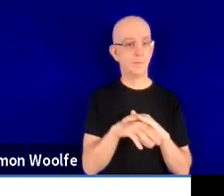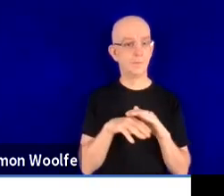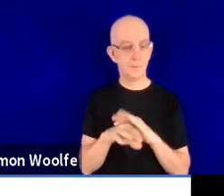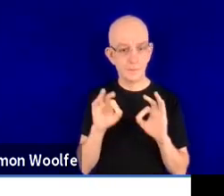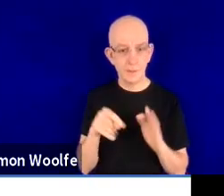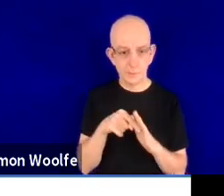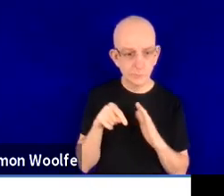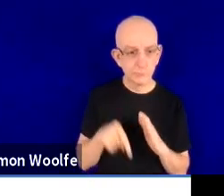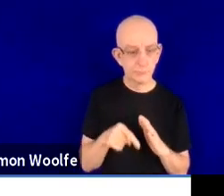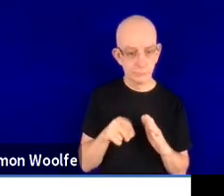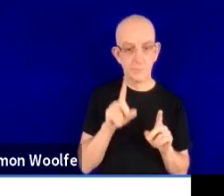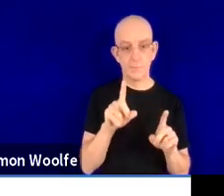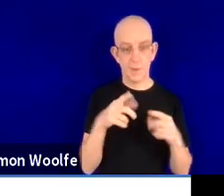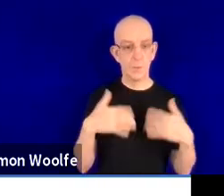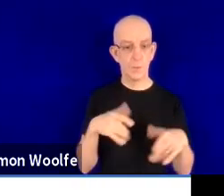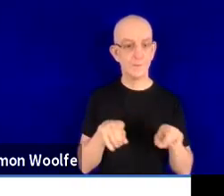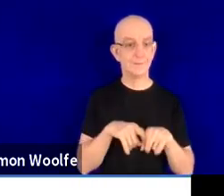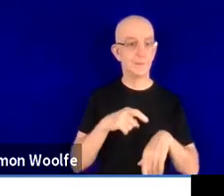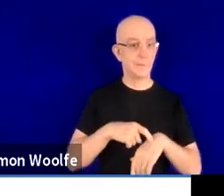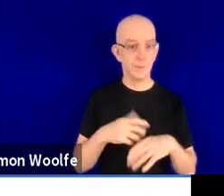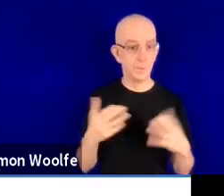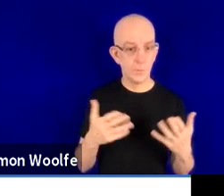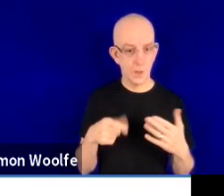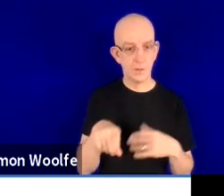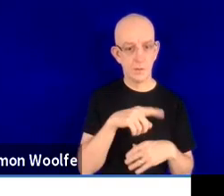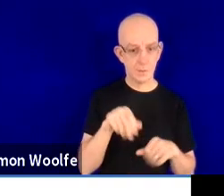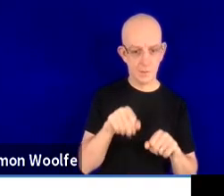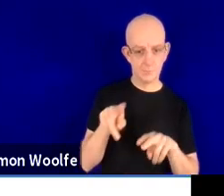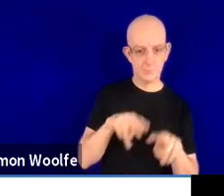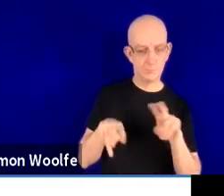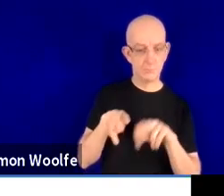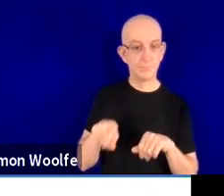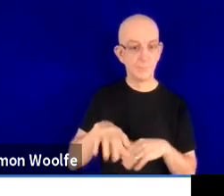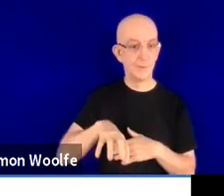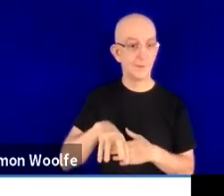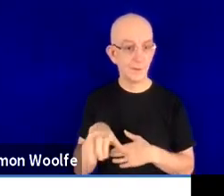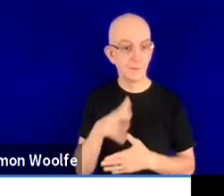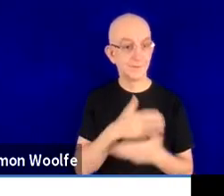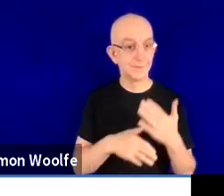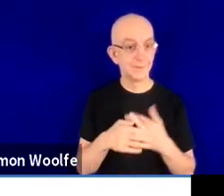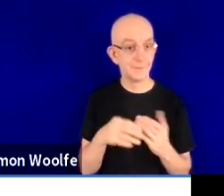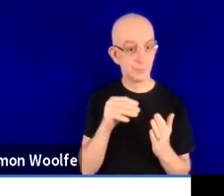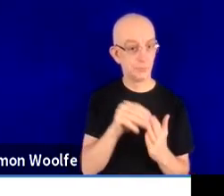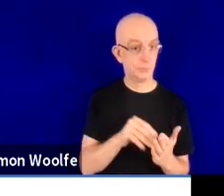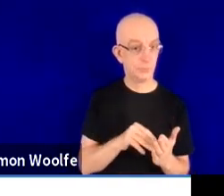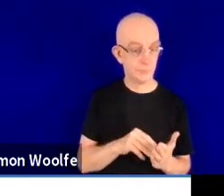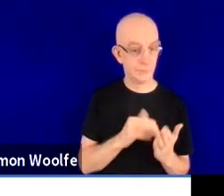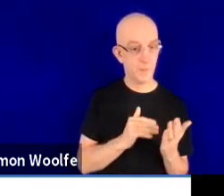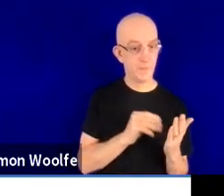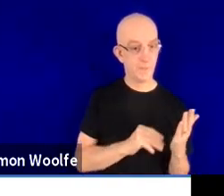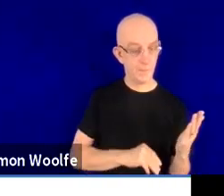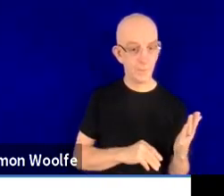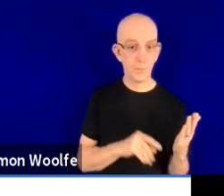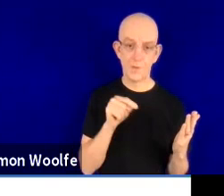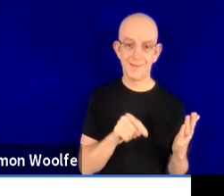They are two years in the rollout. But one first benefit that they have is they could use the disability registry